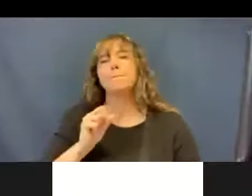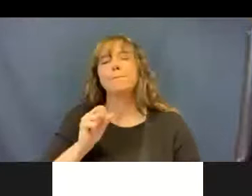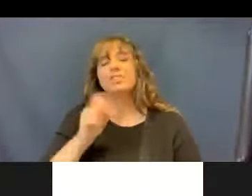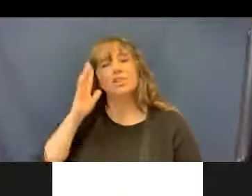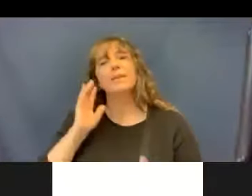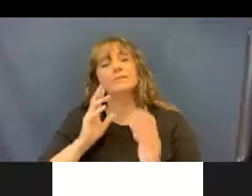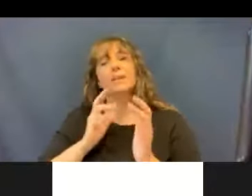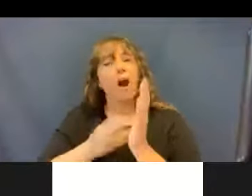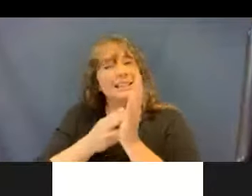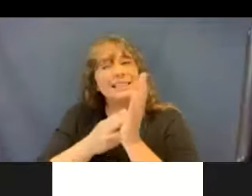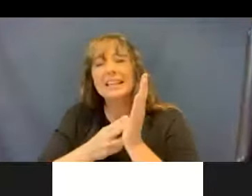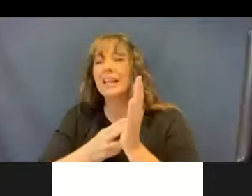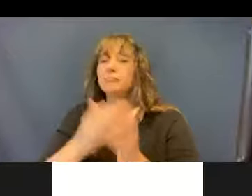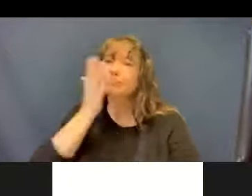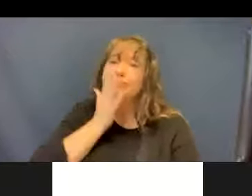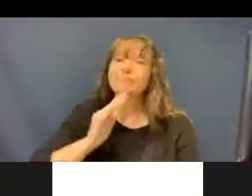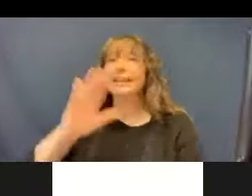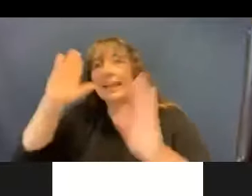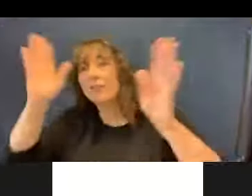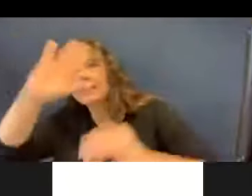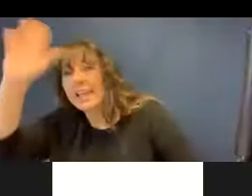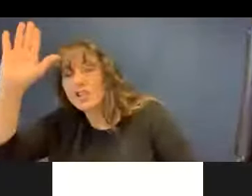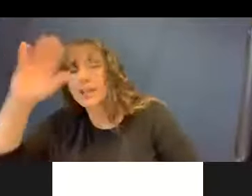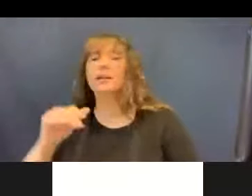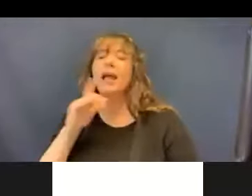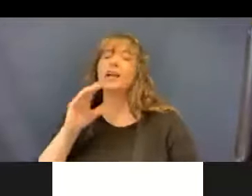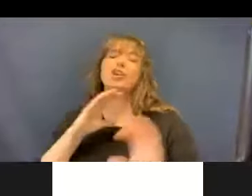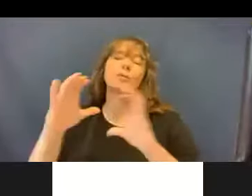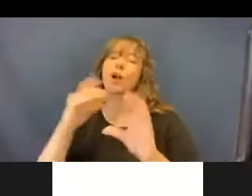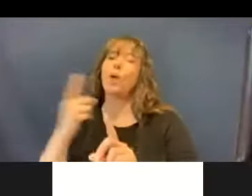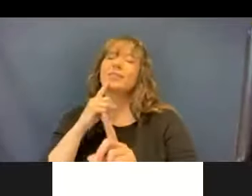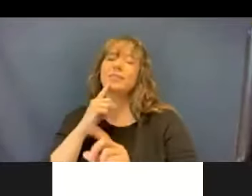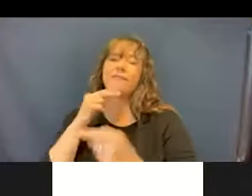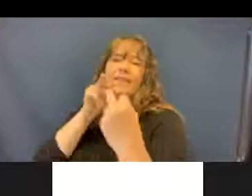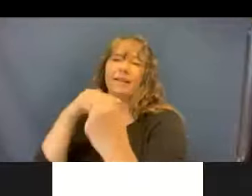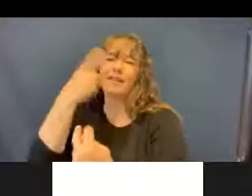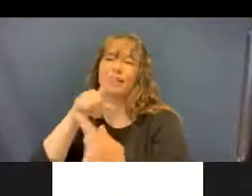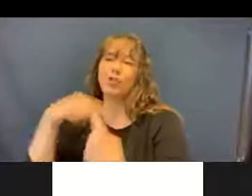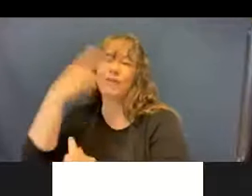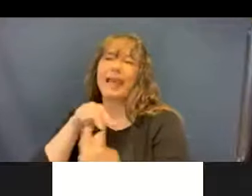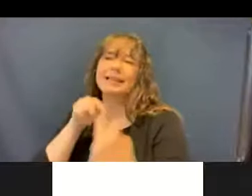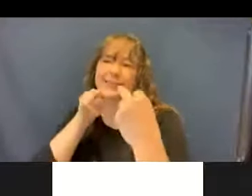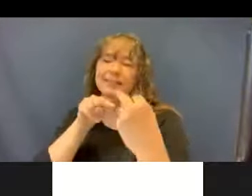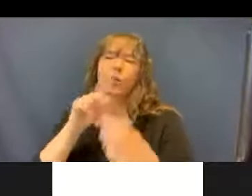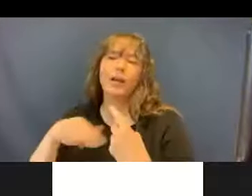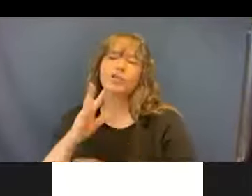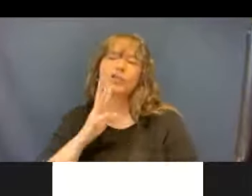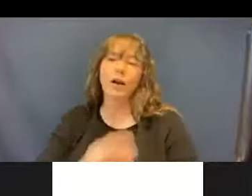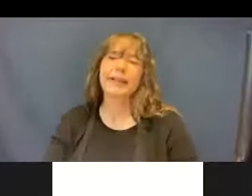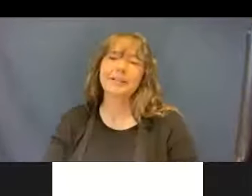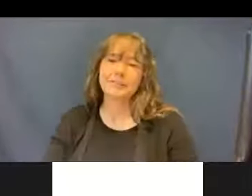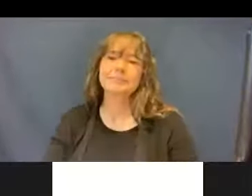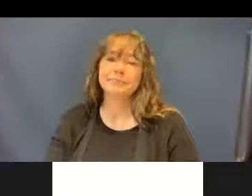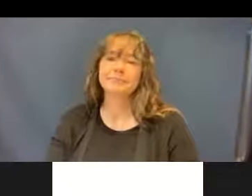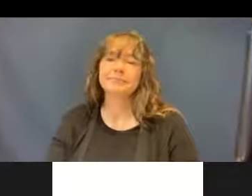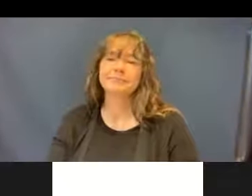and like you said, communicating, always being face to face when you're talking.